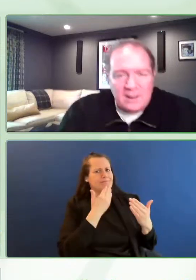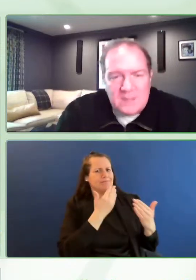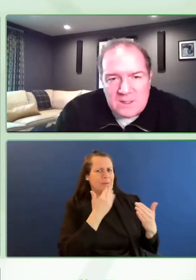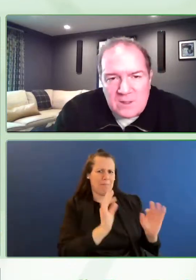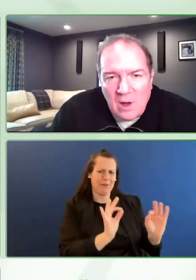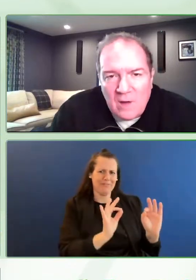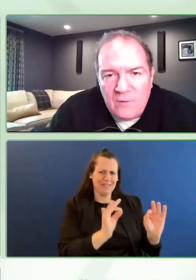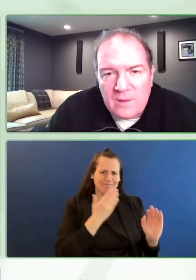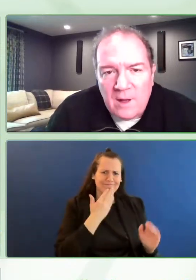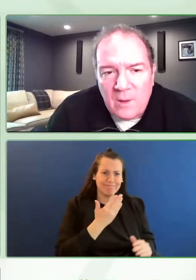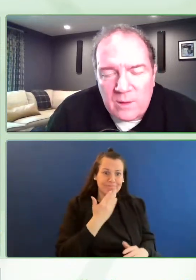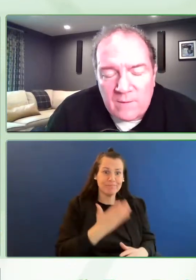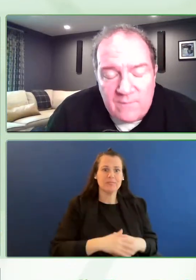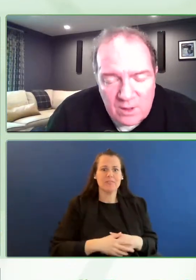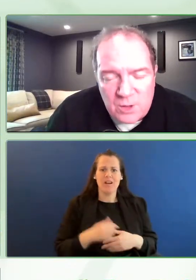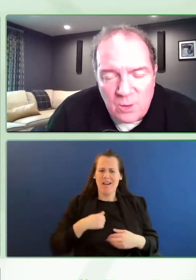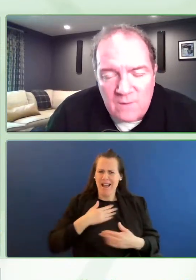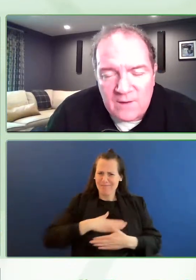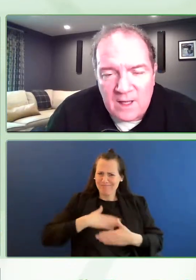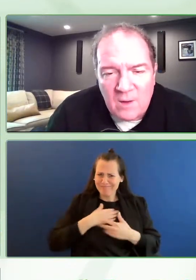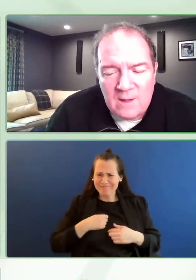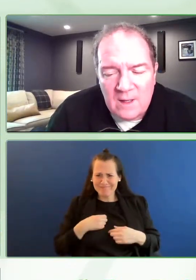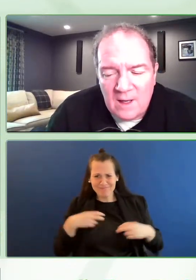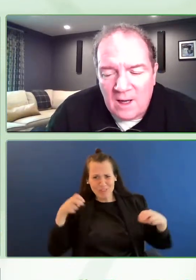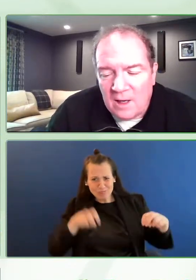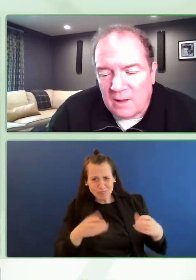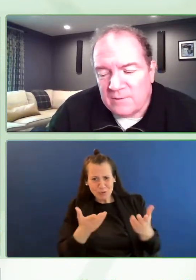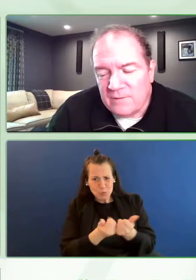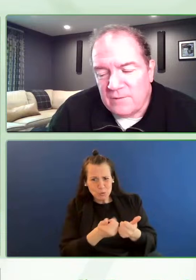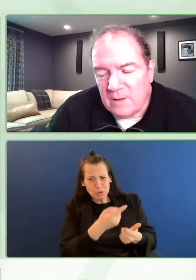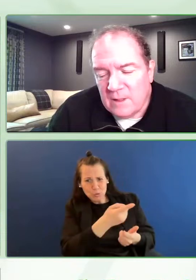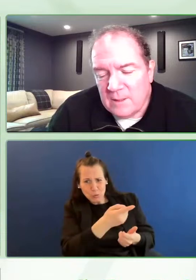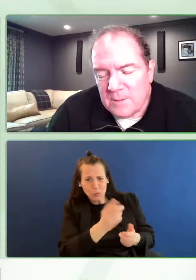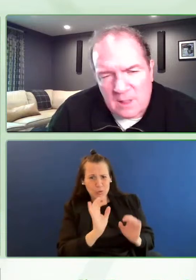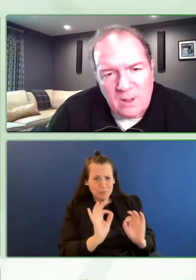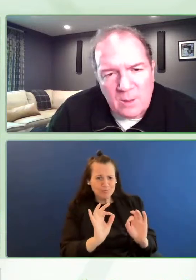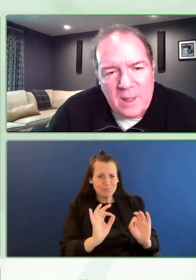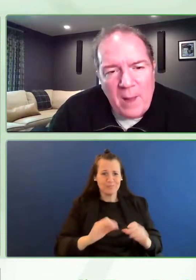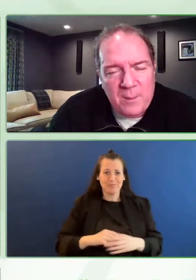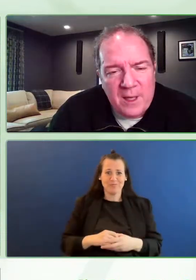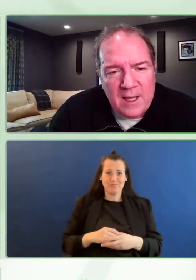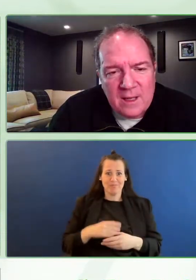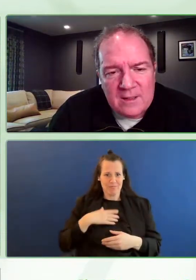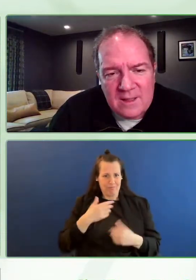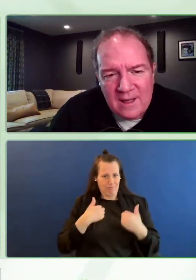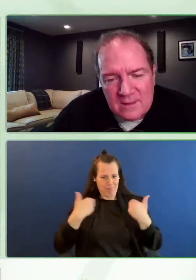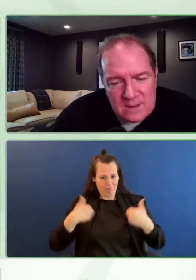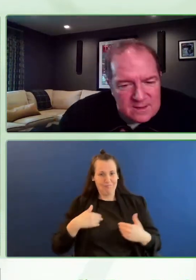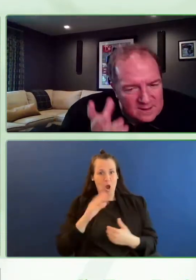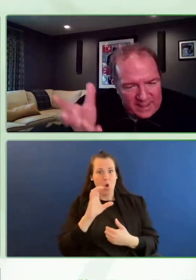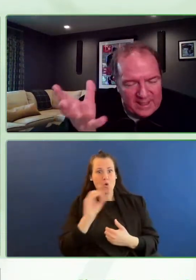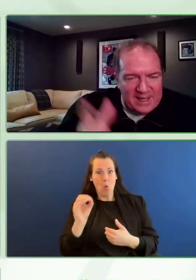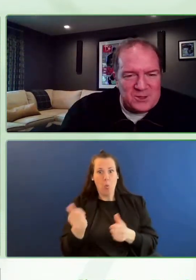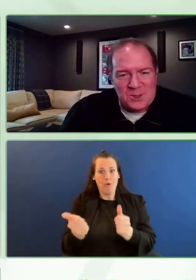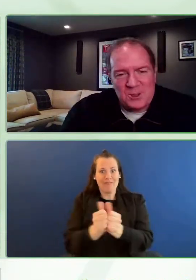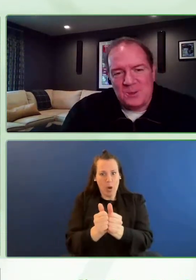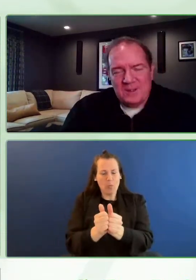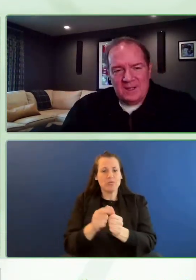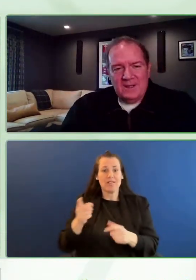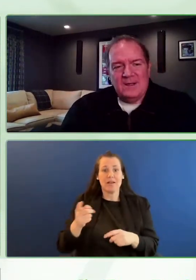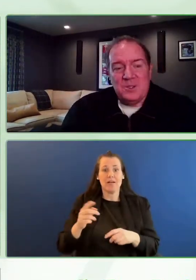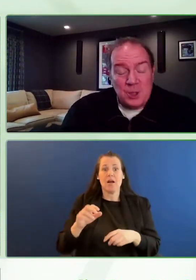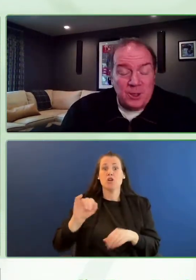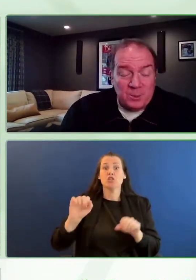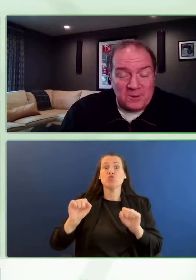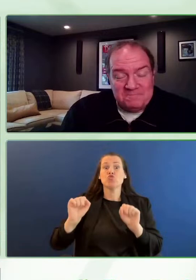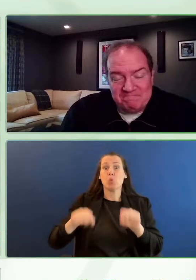I would like to start with a short video, just a bit about me and Journeyable.